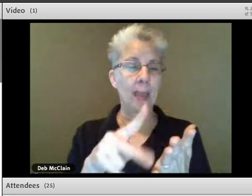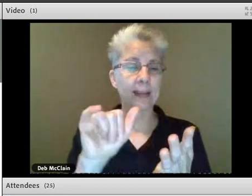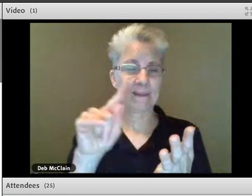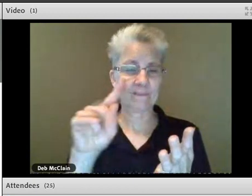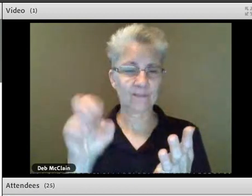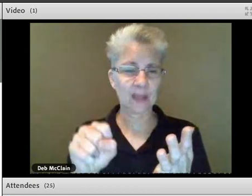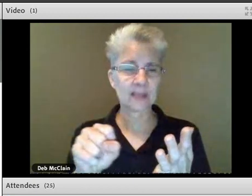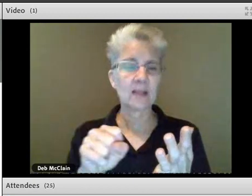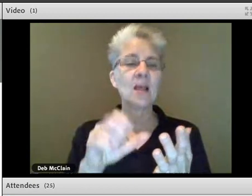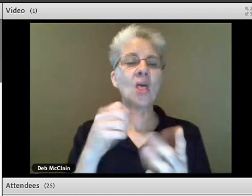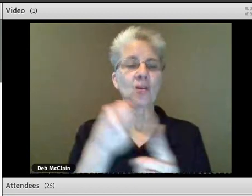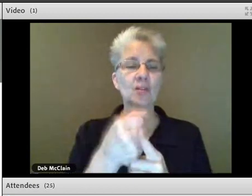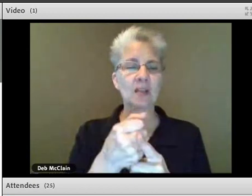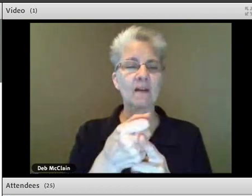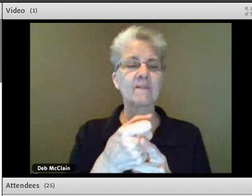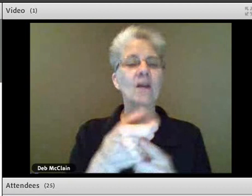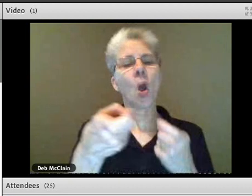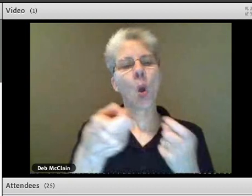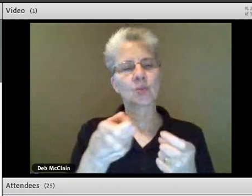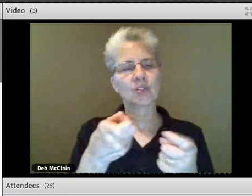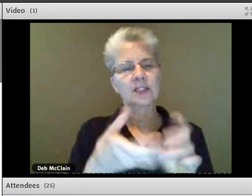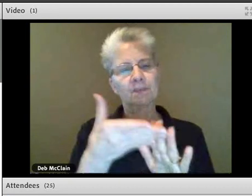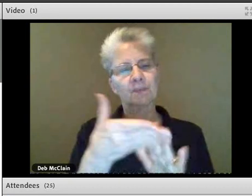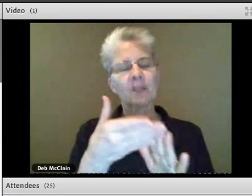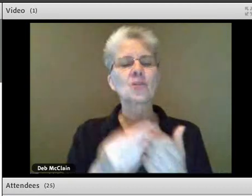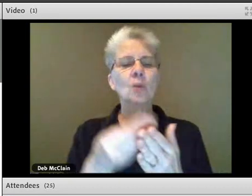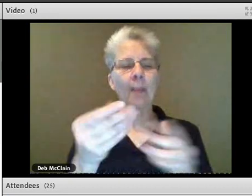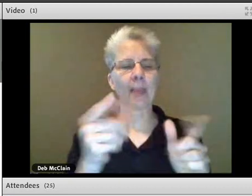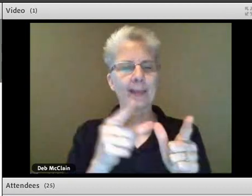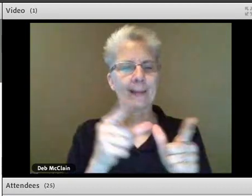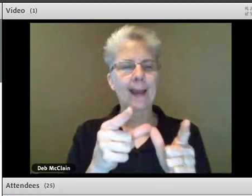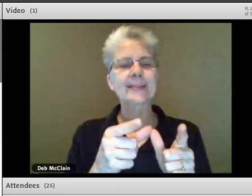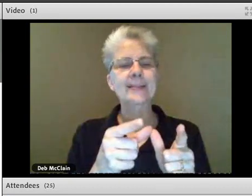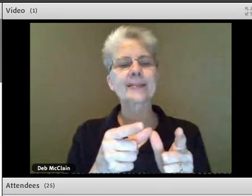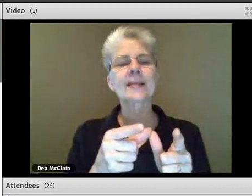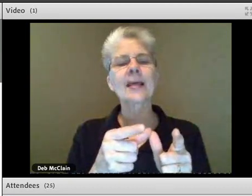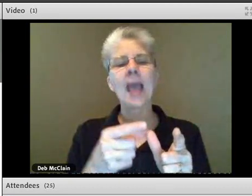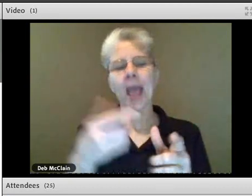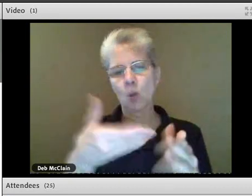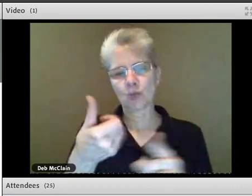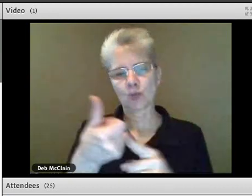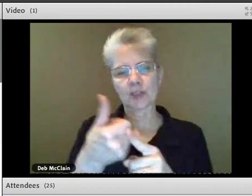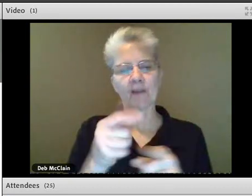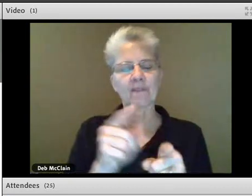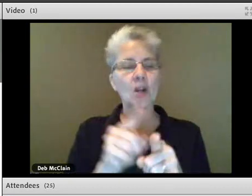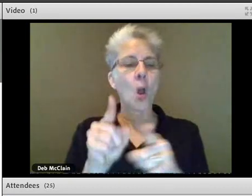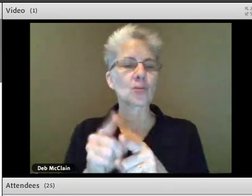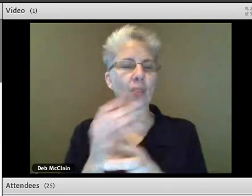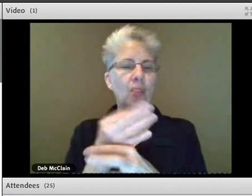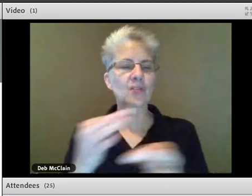There's self-hosted, where you can buy the license and host the open-source version, and there's also free software-as-a-service,